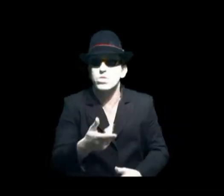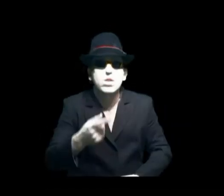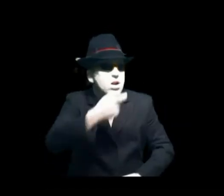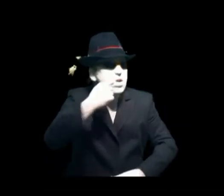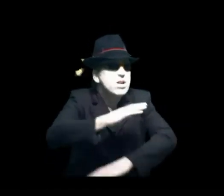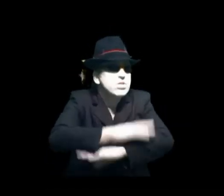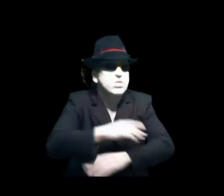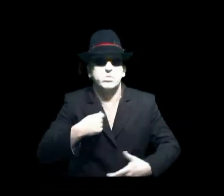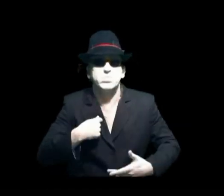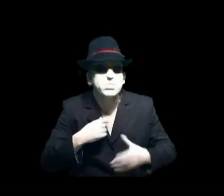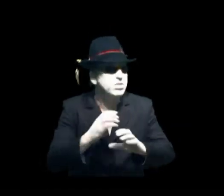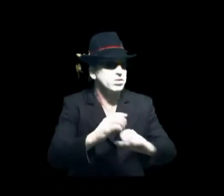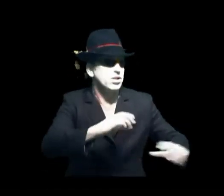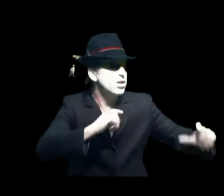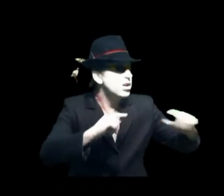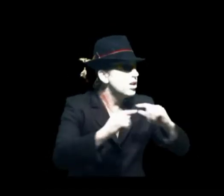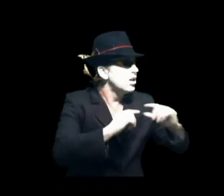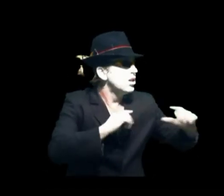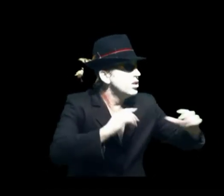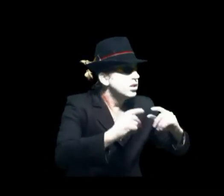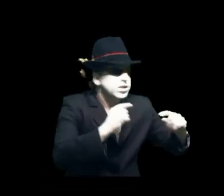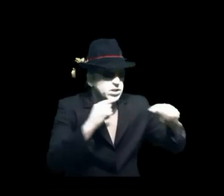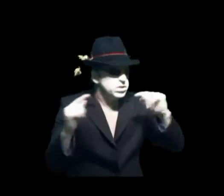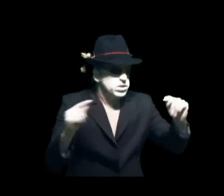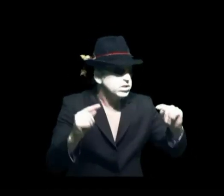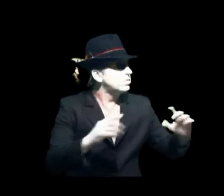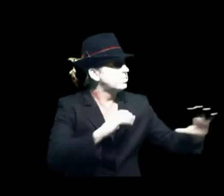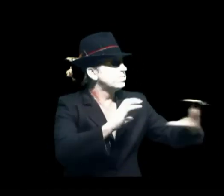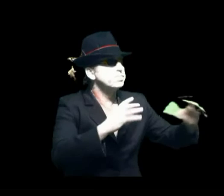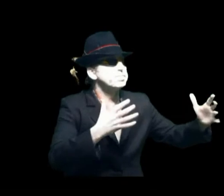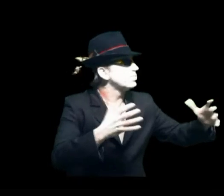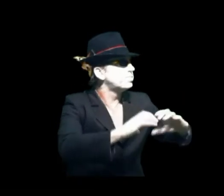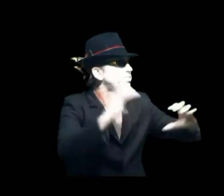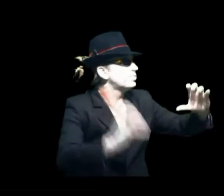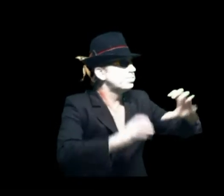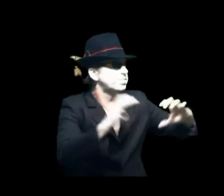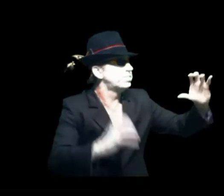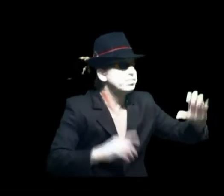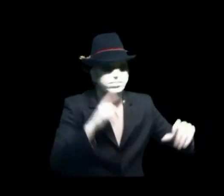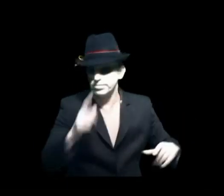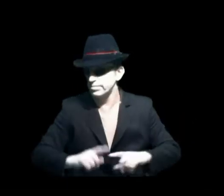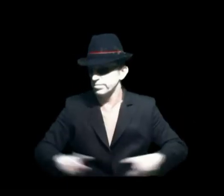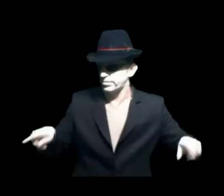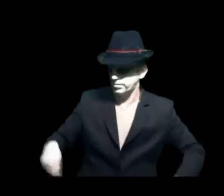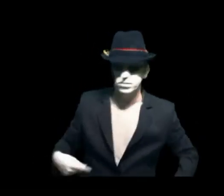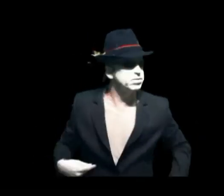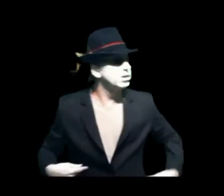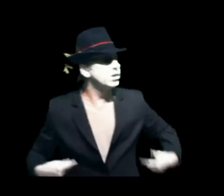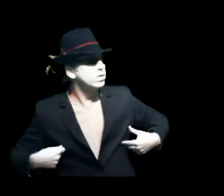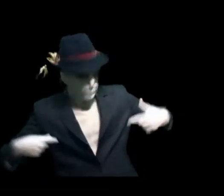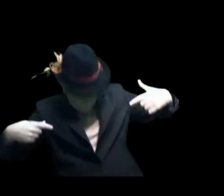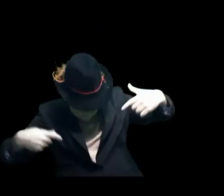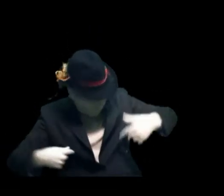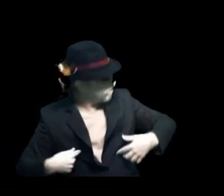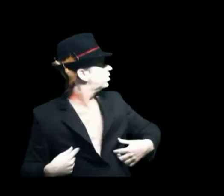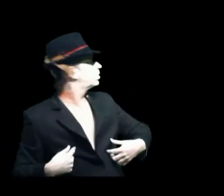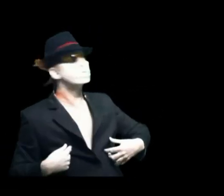and I didn't have the vocabulary to articulate it but they just didn't treat me the same so whats wrong with me shit